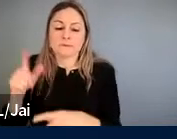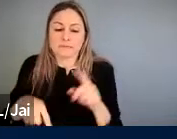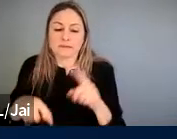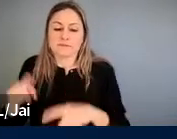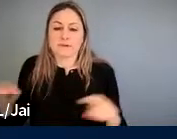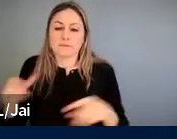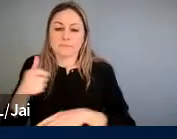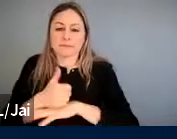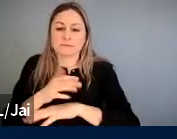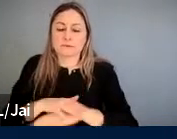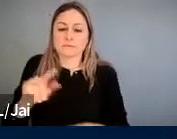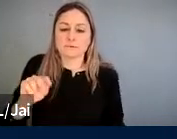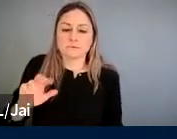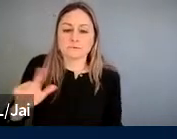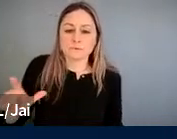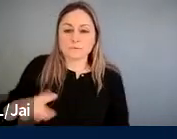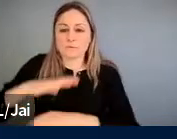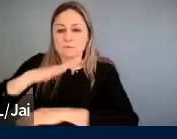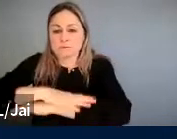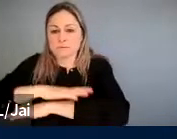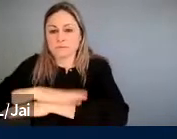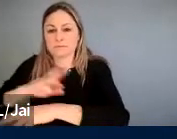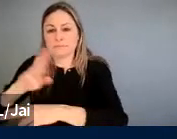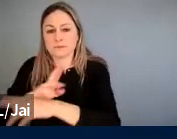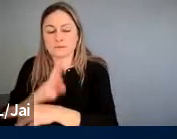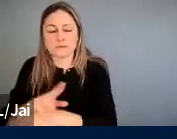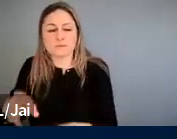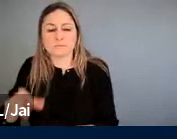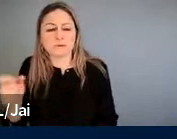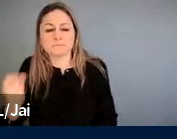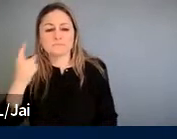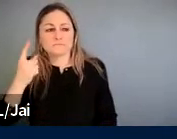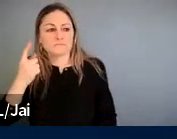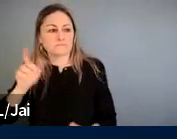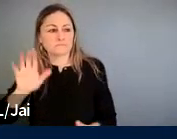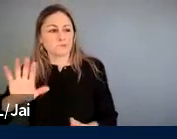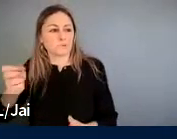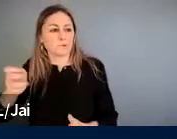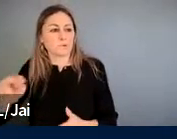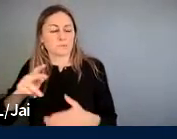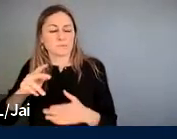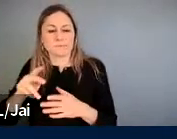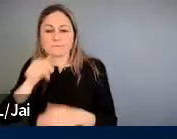platform being utilized. But understanding your own privacy and your location sharing